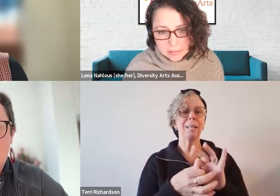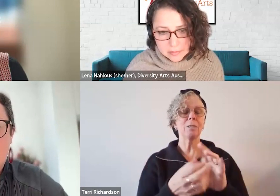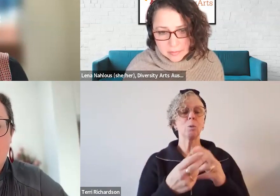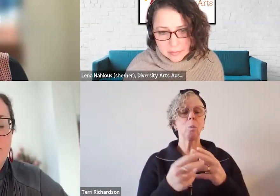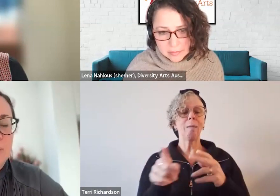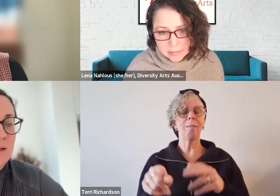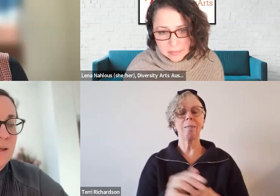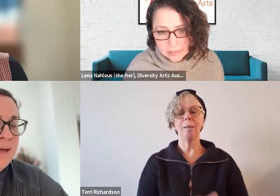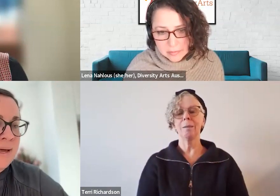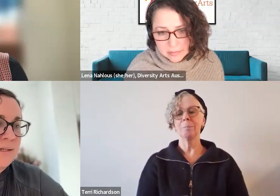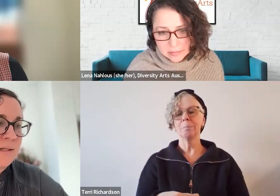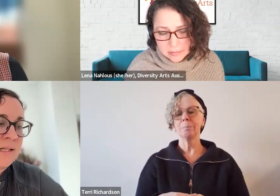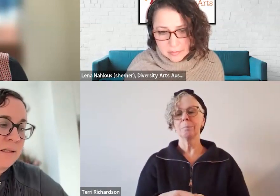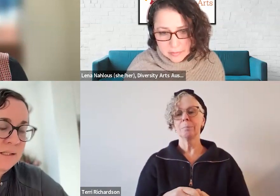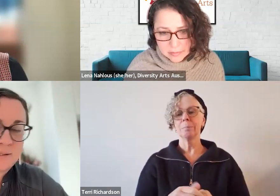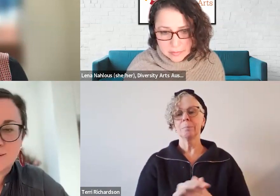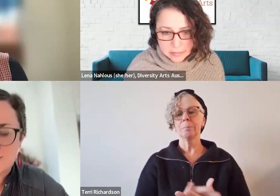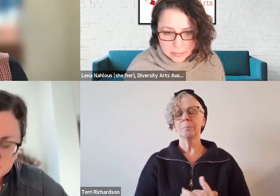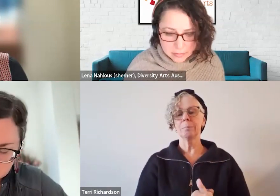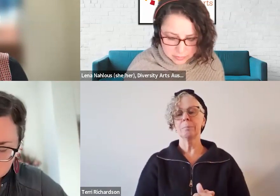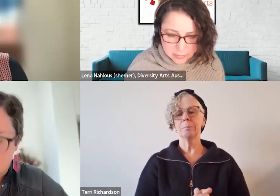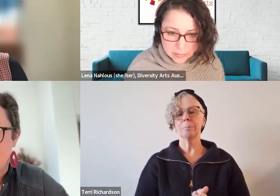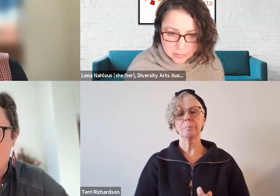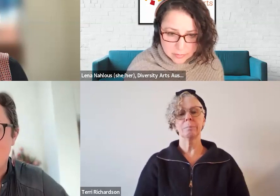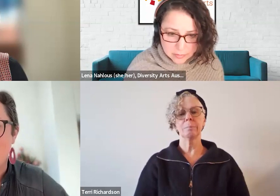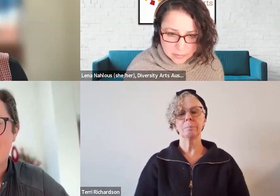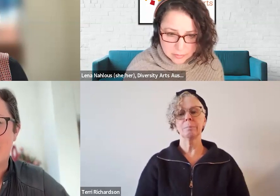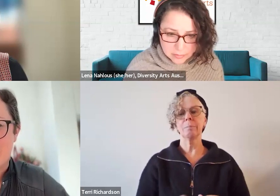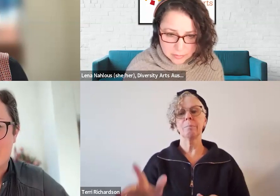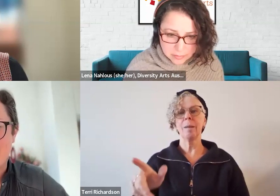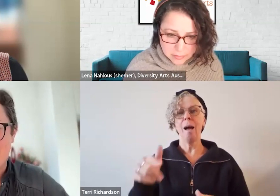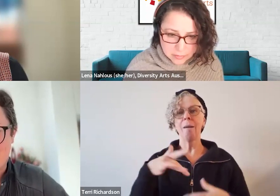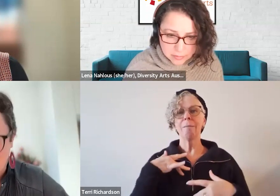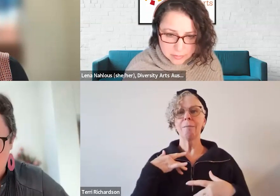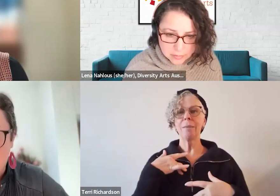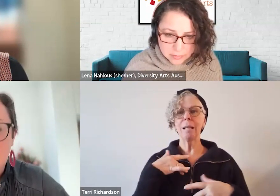So that is, I think the appetite is slower to develop,